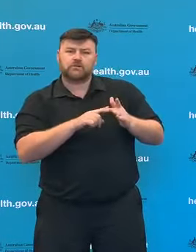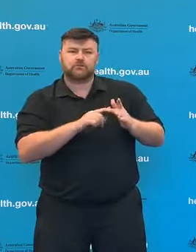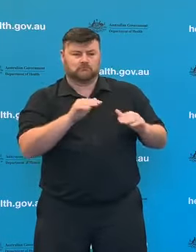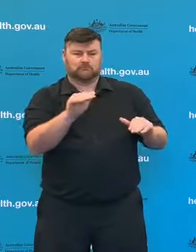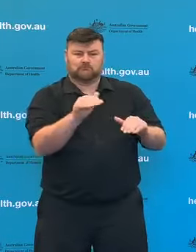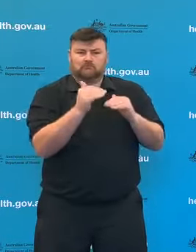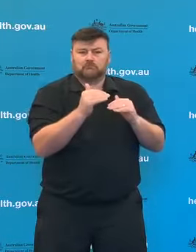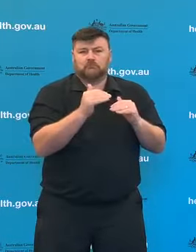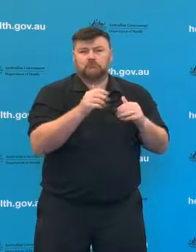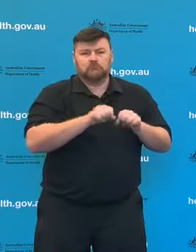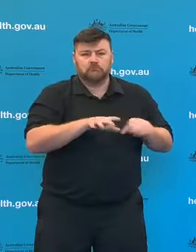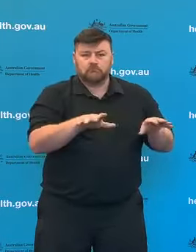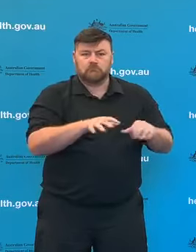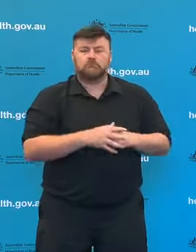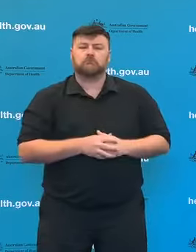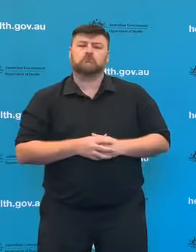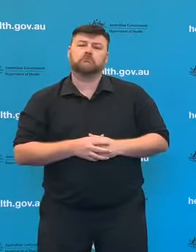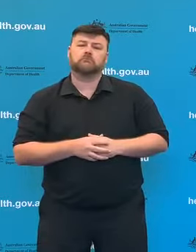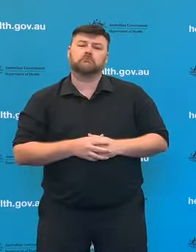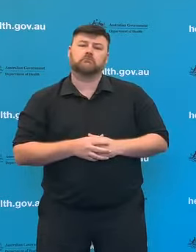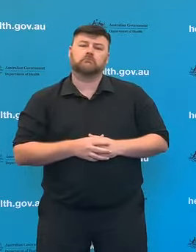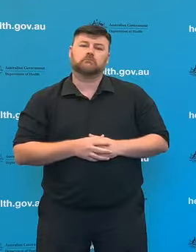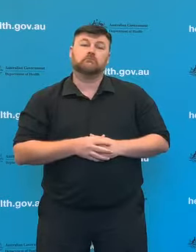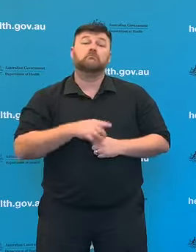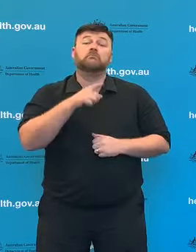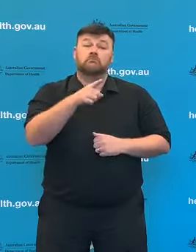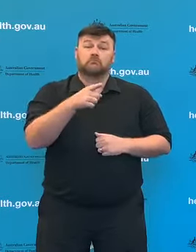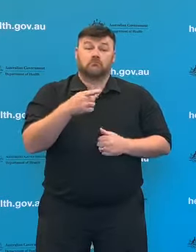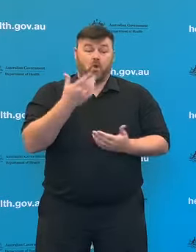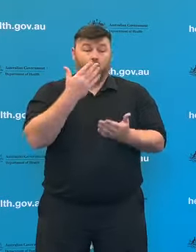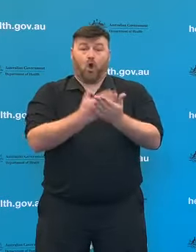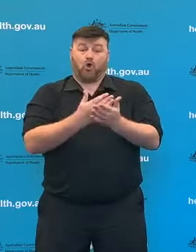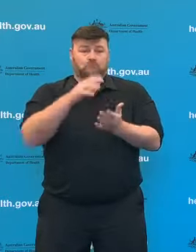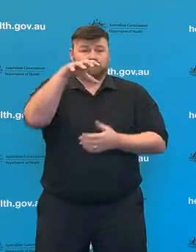aged care facility in the country including an on-site clinical lead in